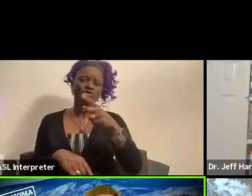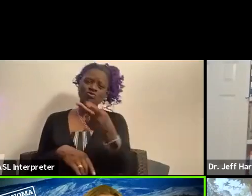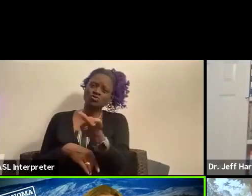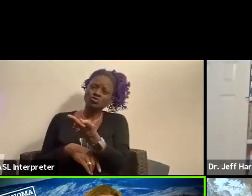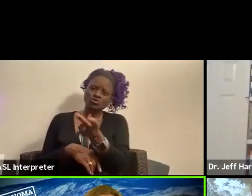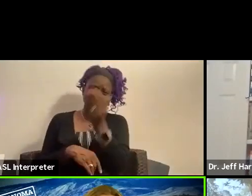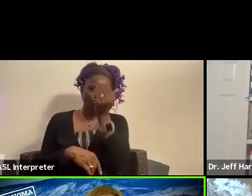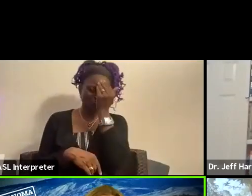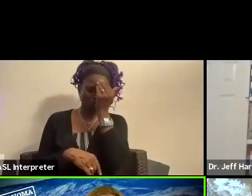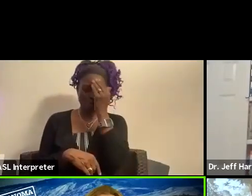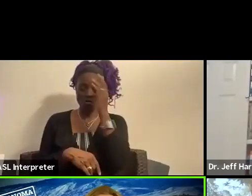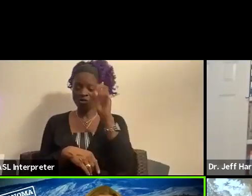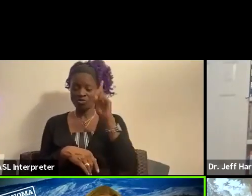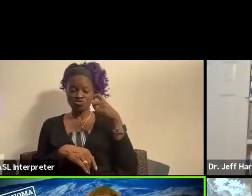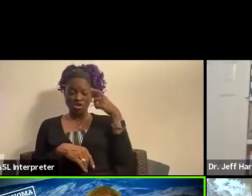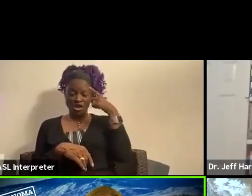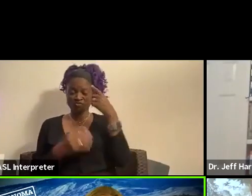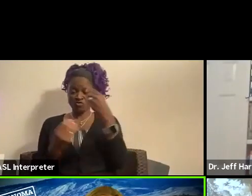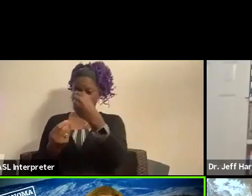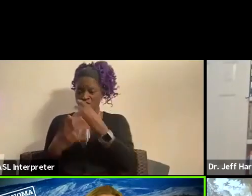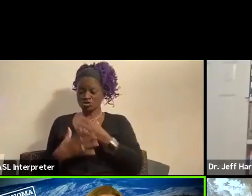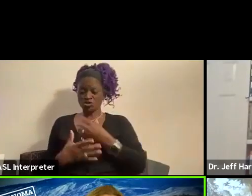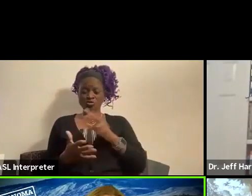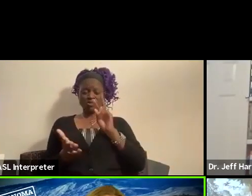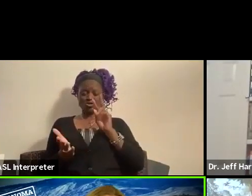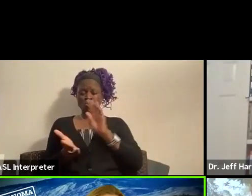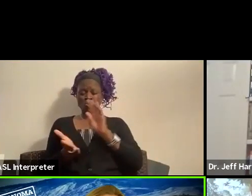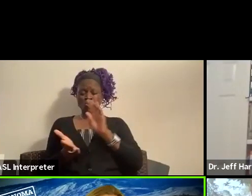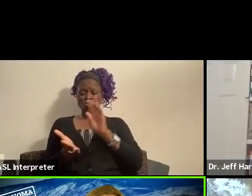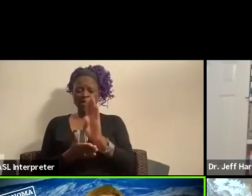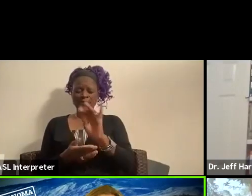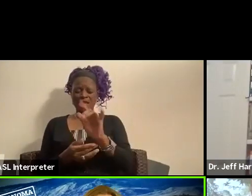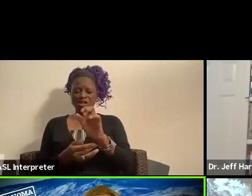governor unveiled his two billion dollar plan for reopening California schools for